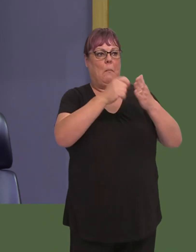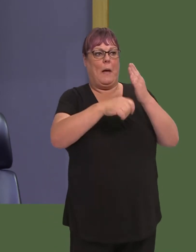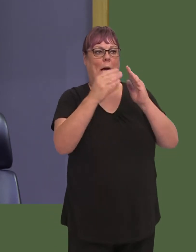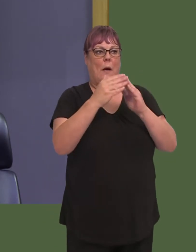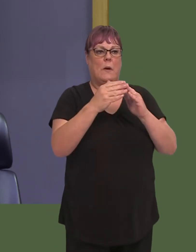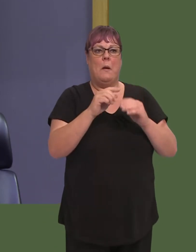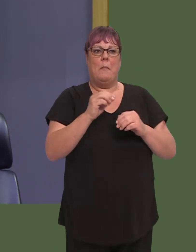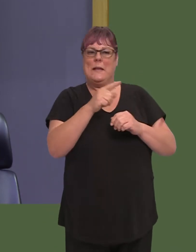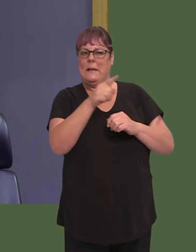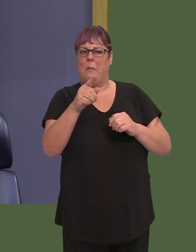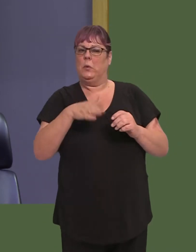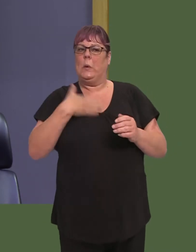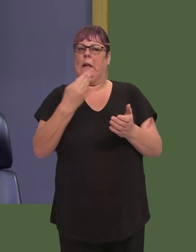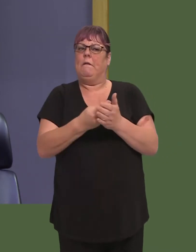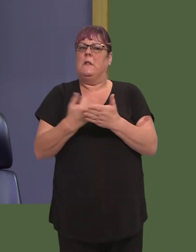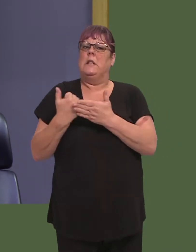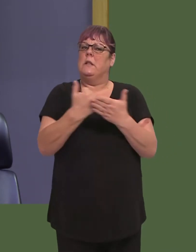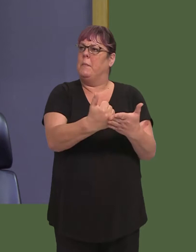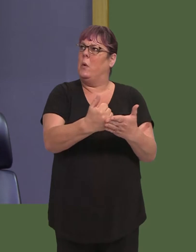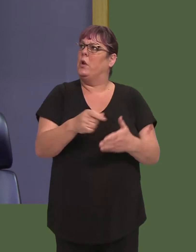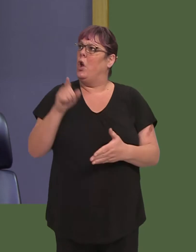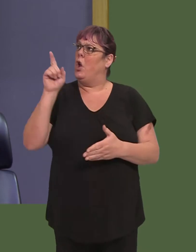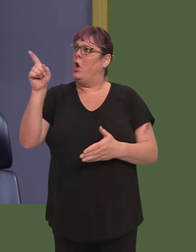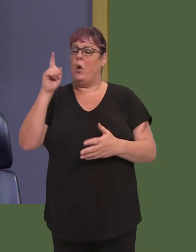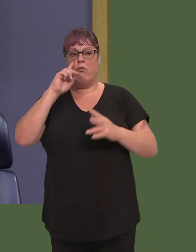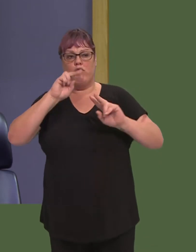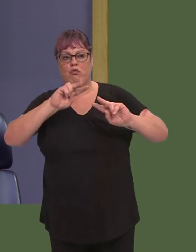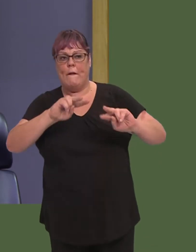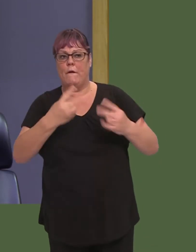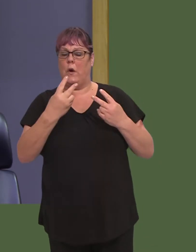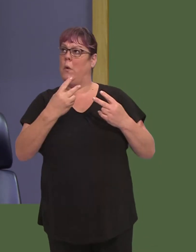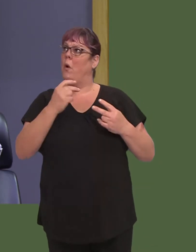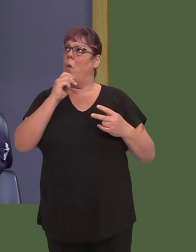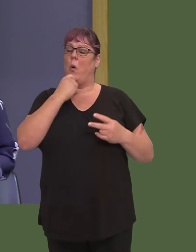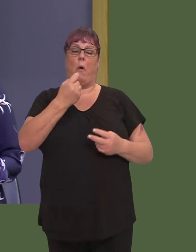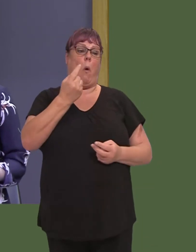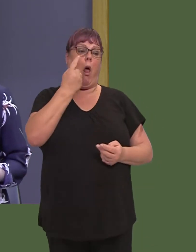As part of the review that you're currently conducting as a Government, would you look into this issue?